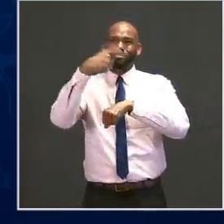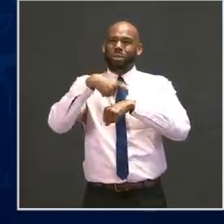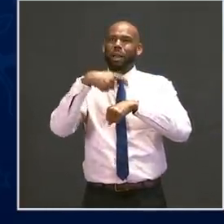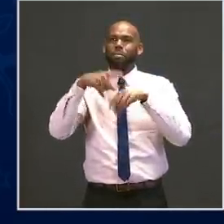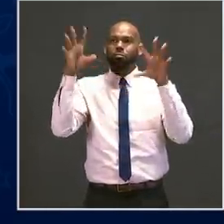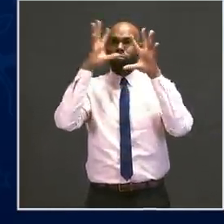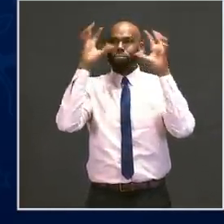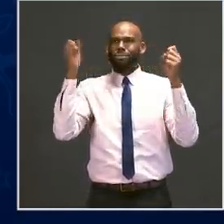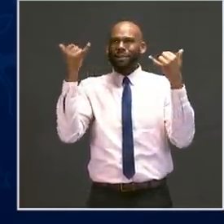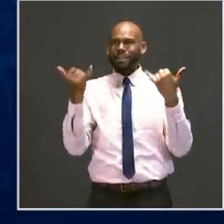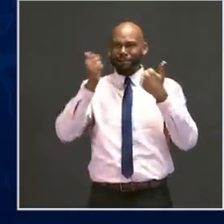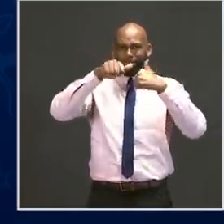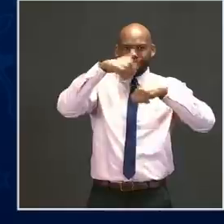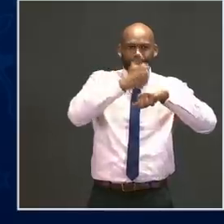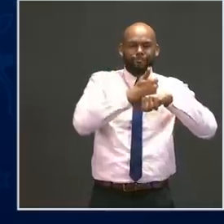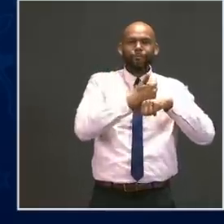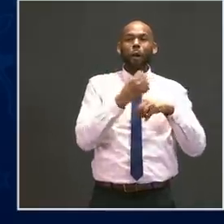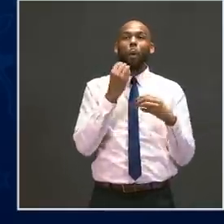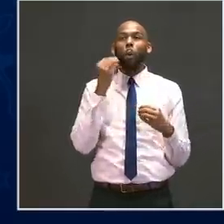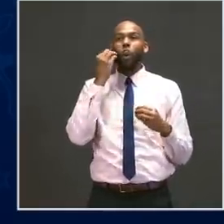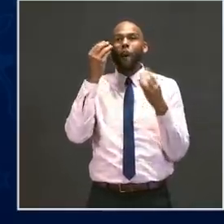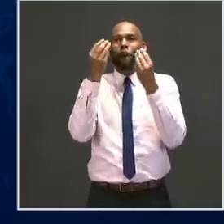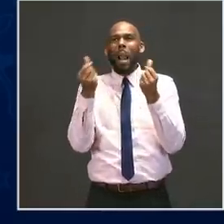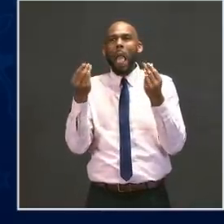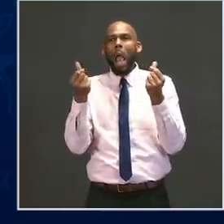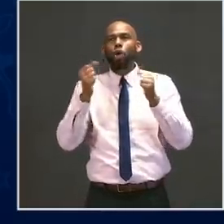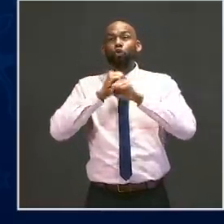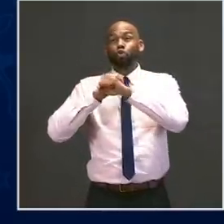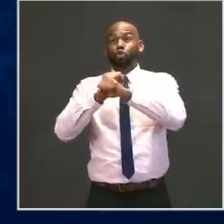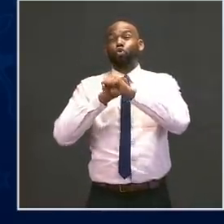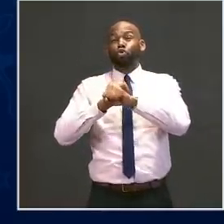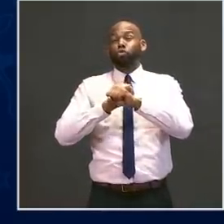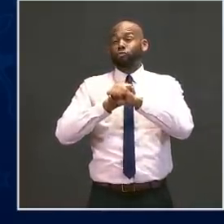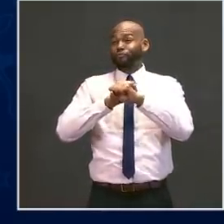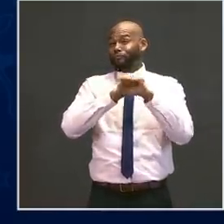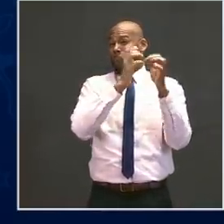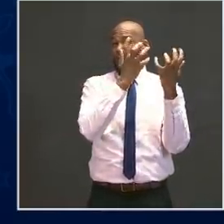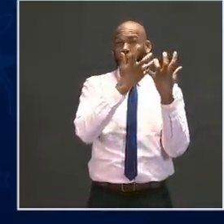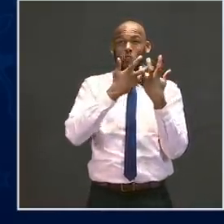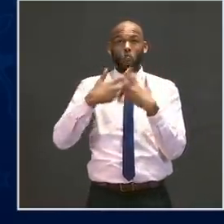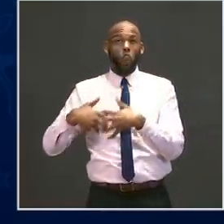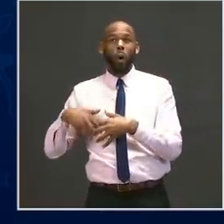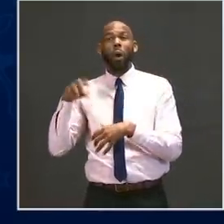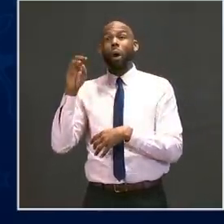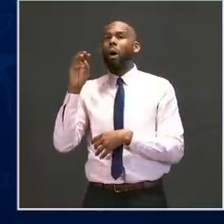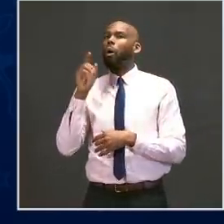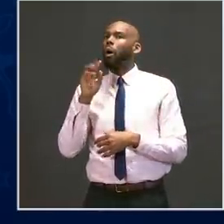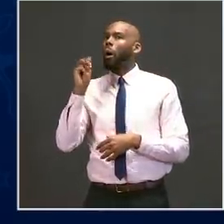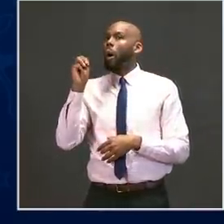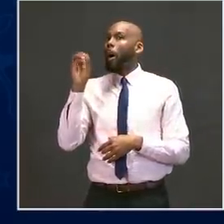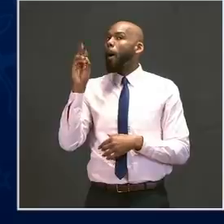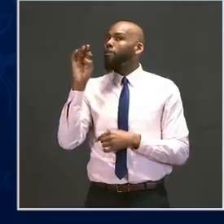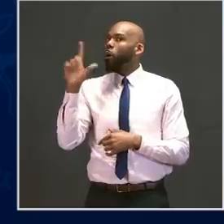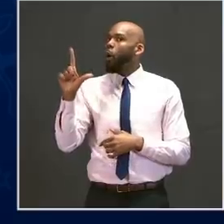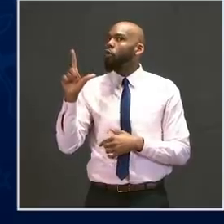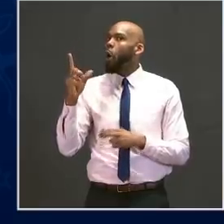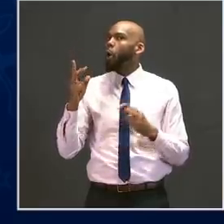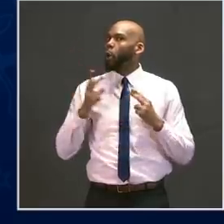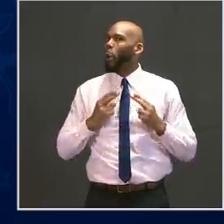in partnership with our Department of Homeland Security, a moral and a humane process for processing people at the border,